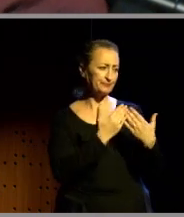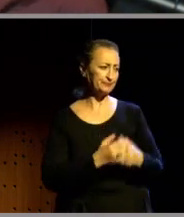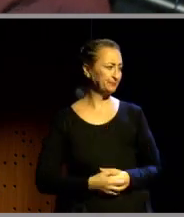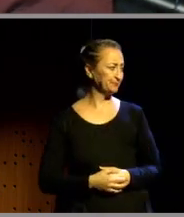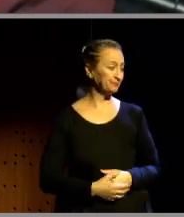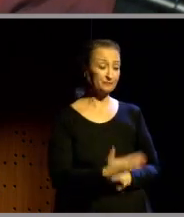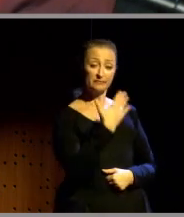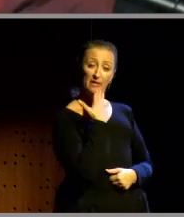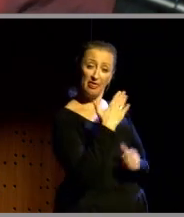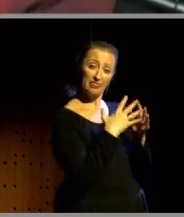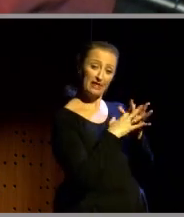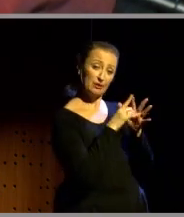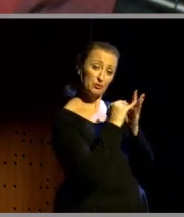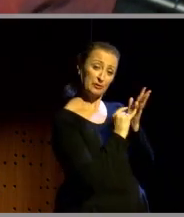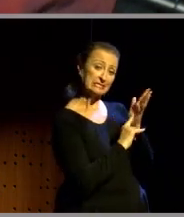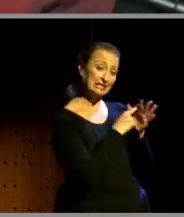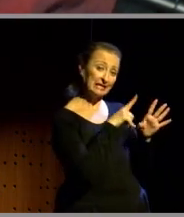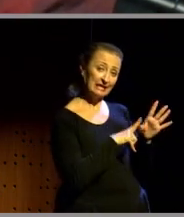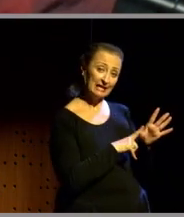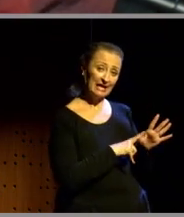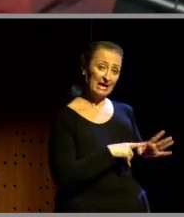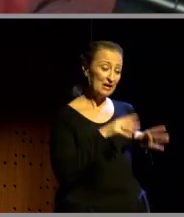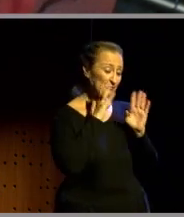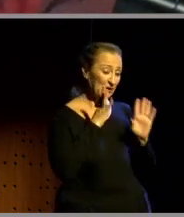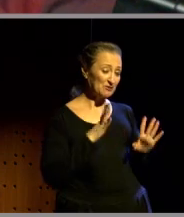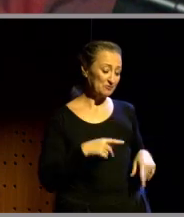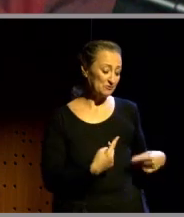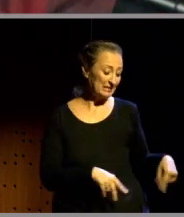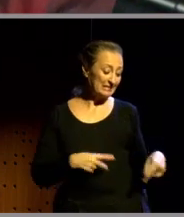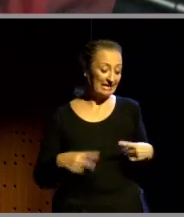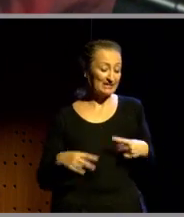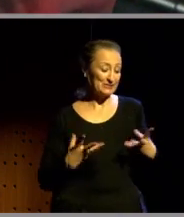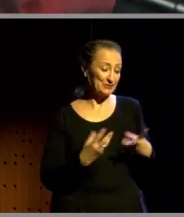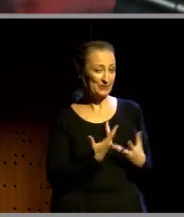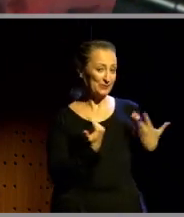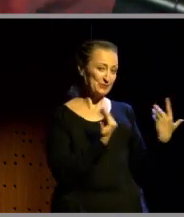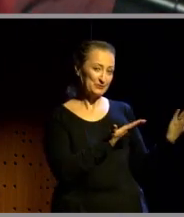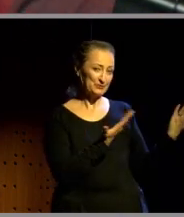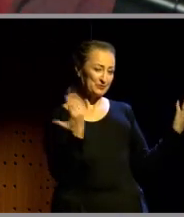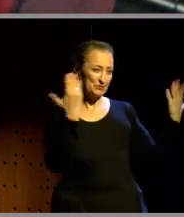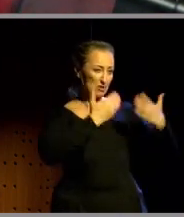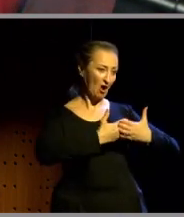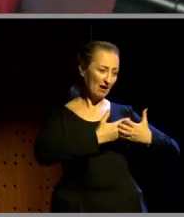It's really a wonderful thing to be tap dancing tonight with you through this wonderful event.